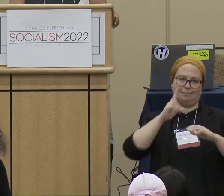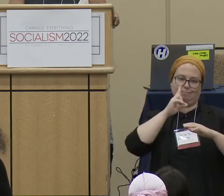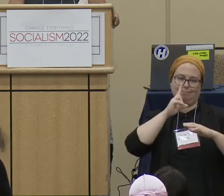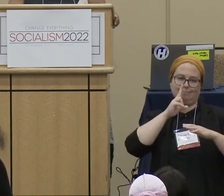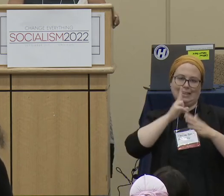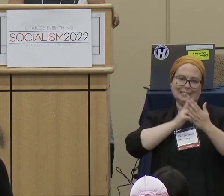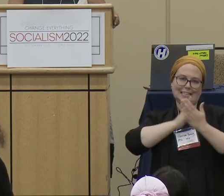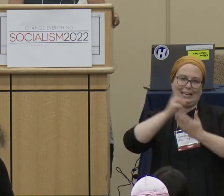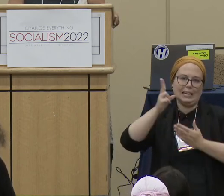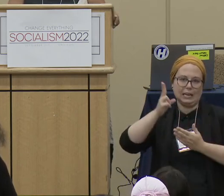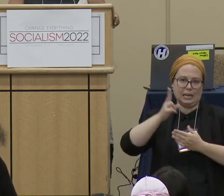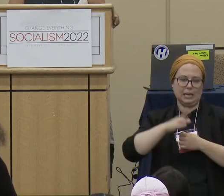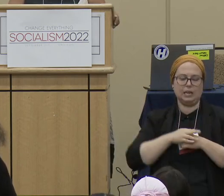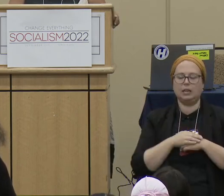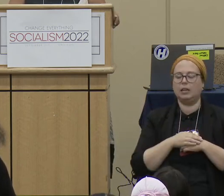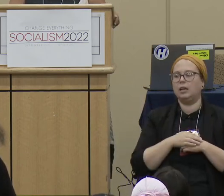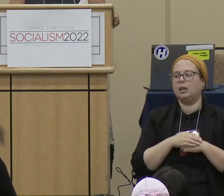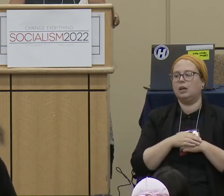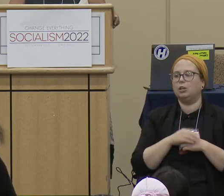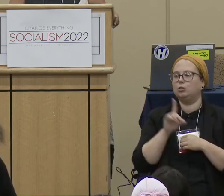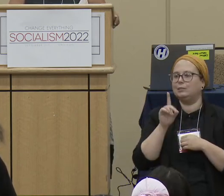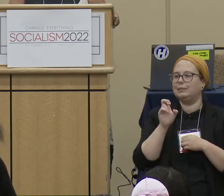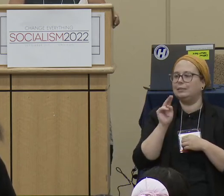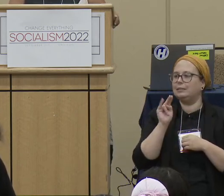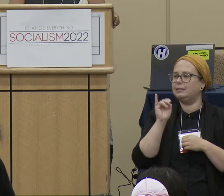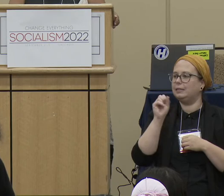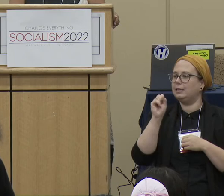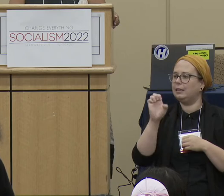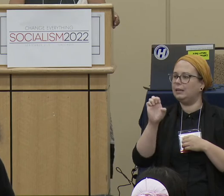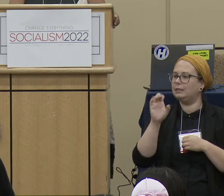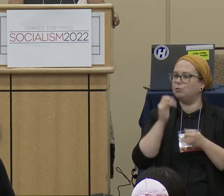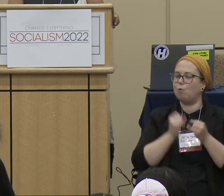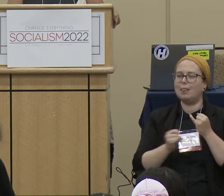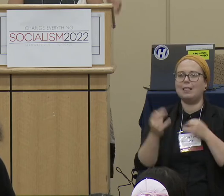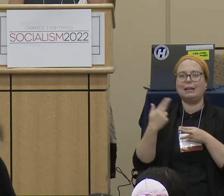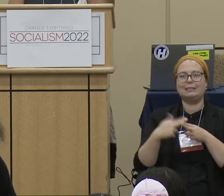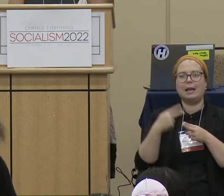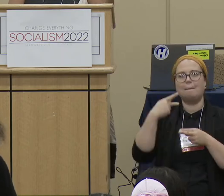Organizing for Liberation and Dignity. Is that the -- yeah.